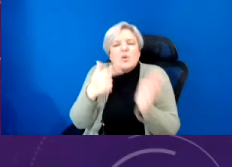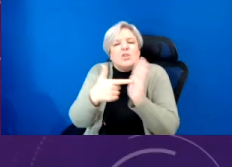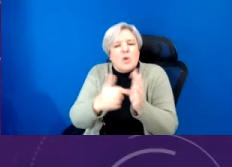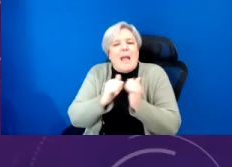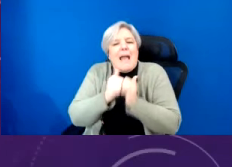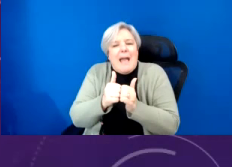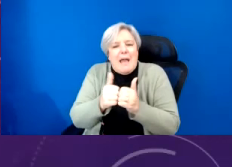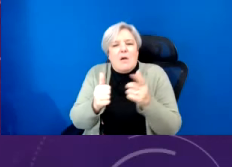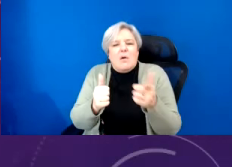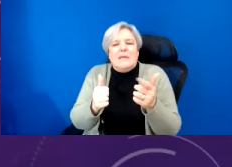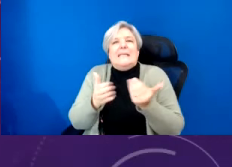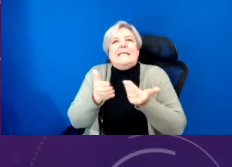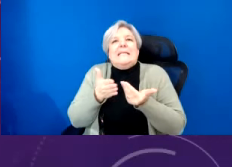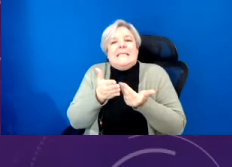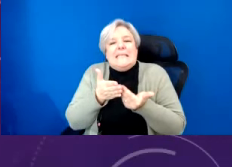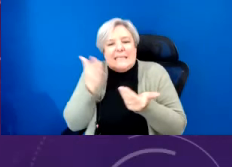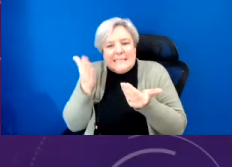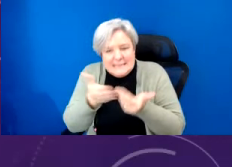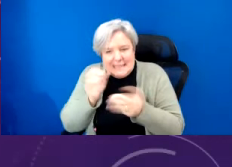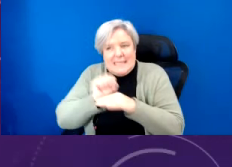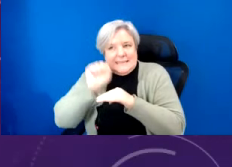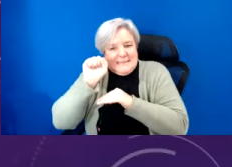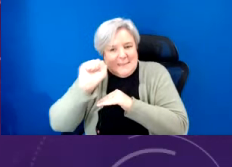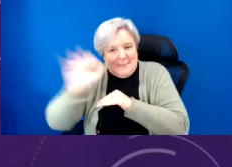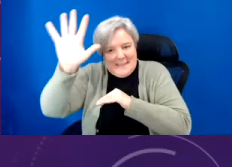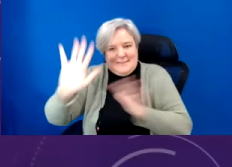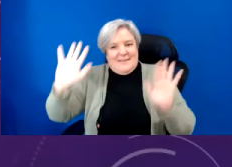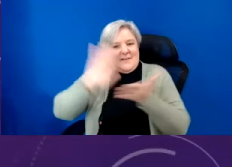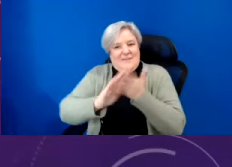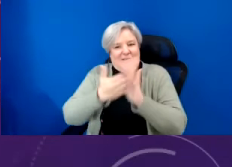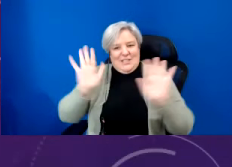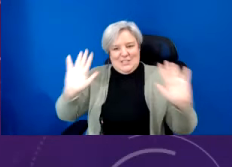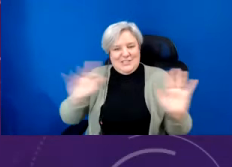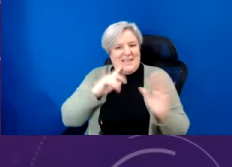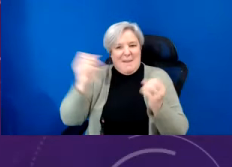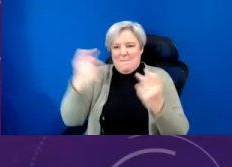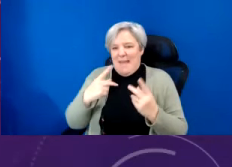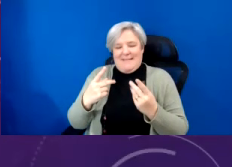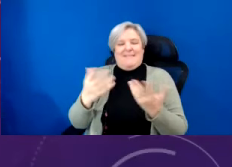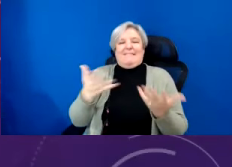most easily submit these documents to go along with that the grade in self service.